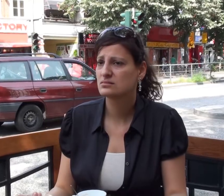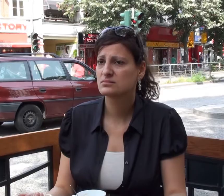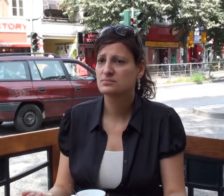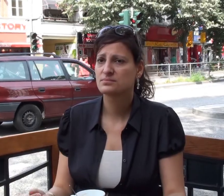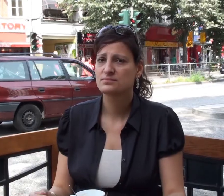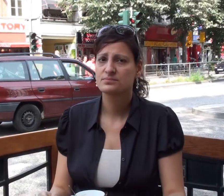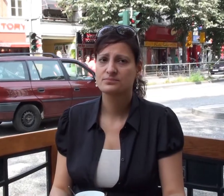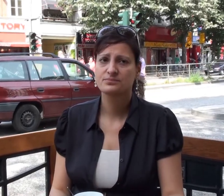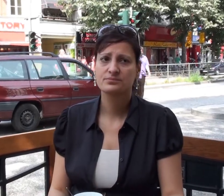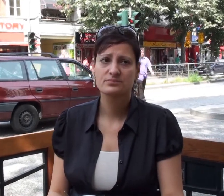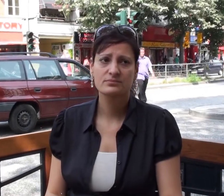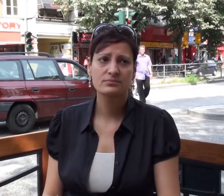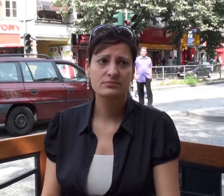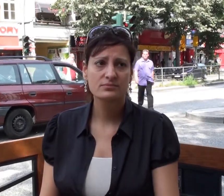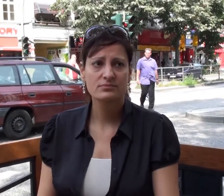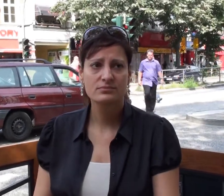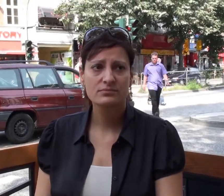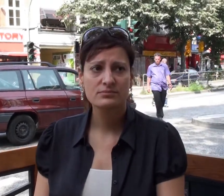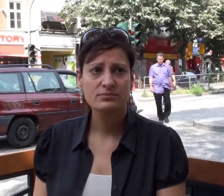(SHOCKED)